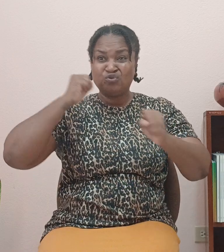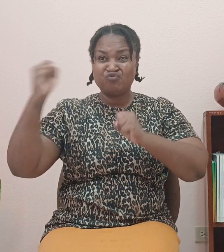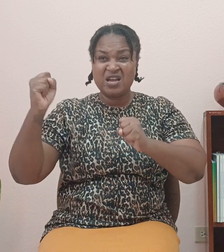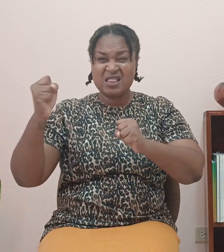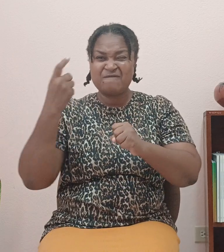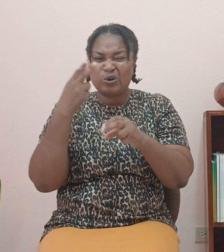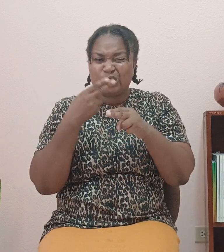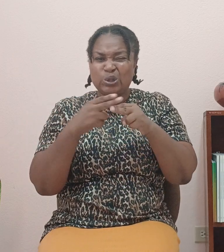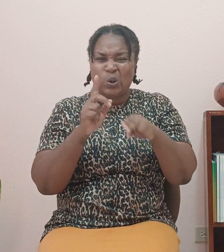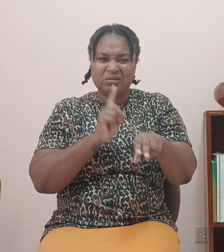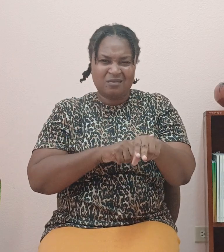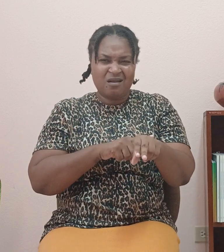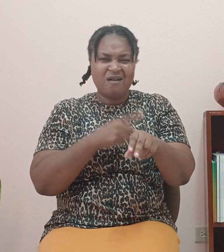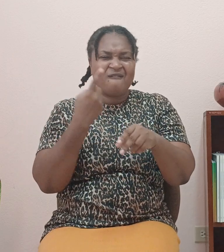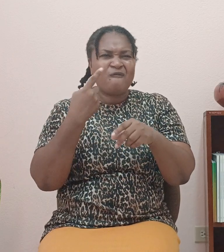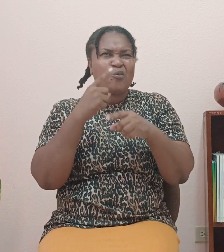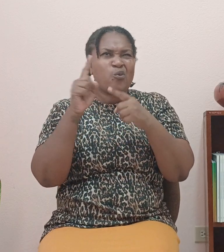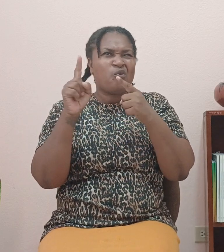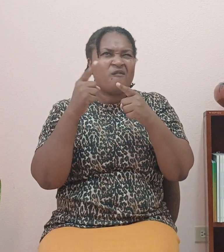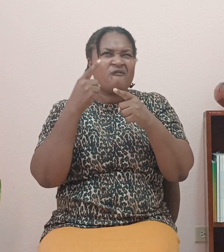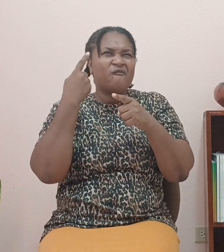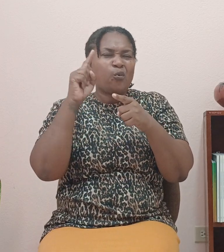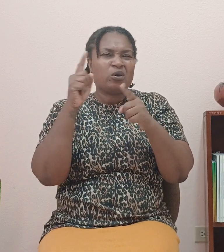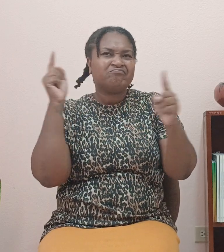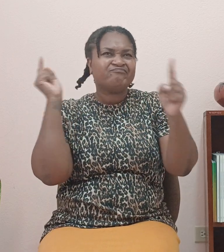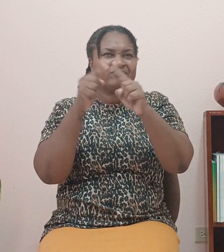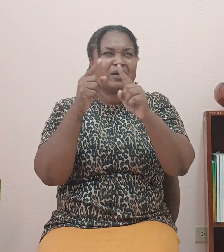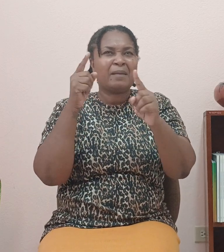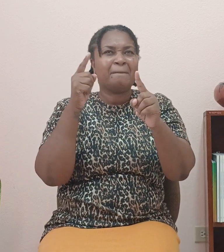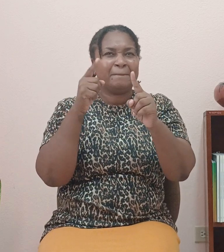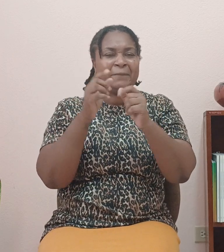However, in that Upper Room at Pentecost